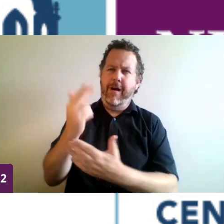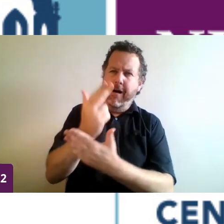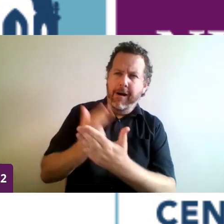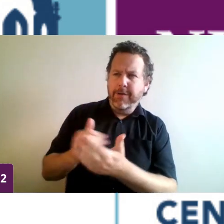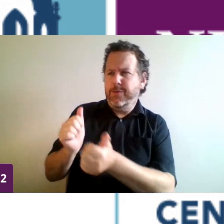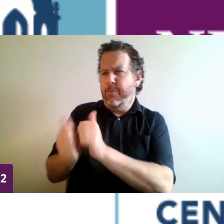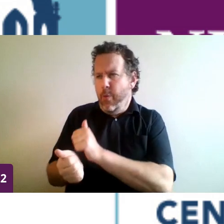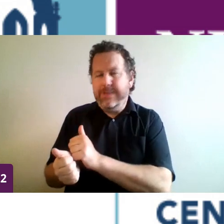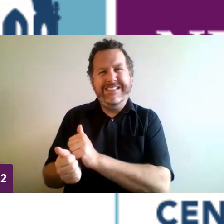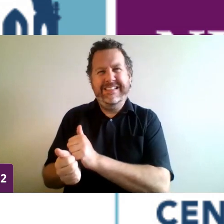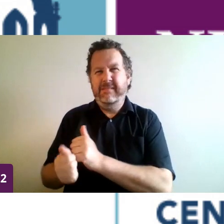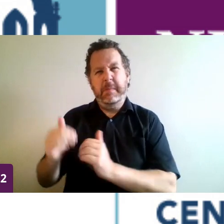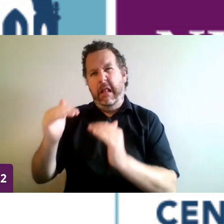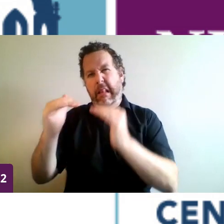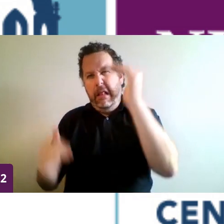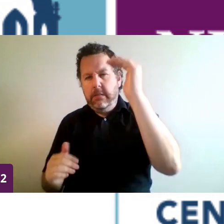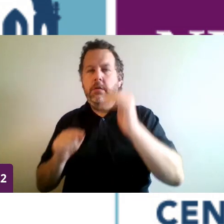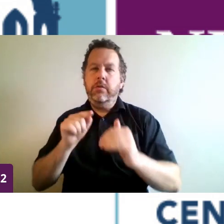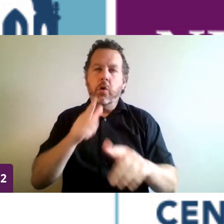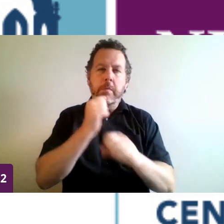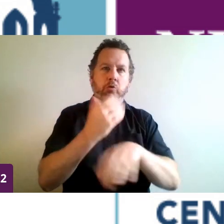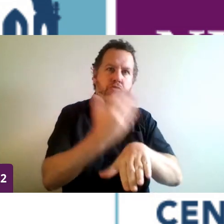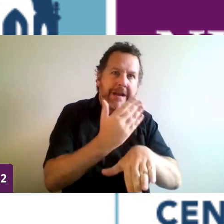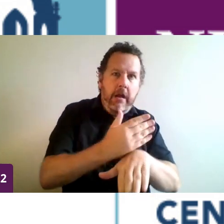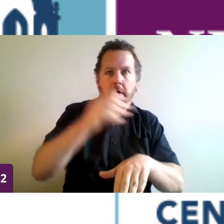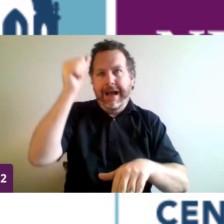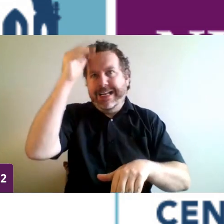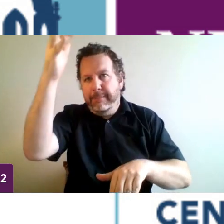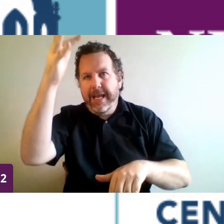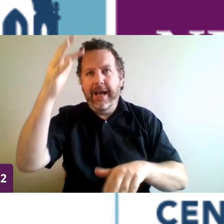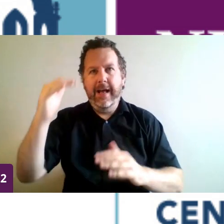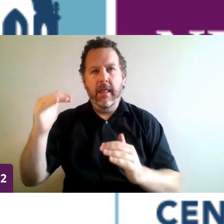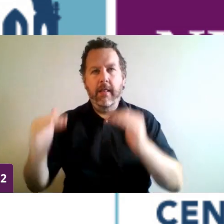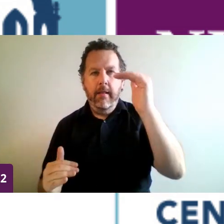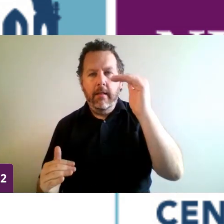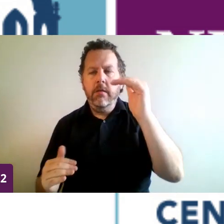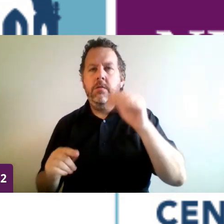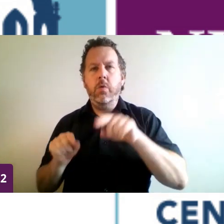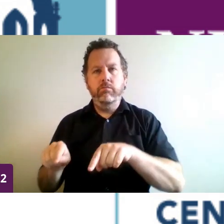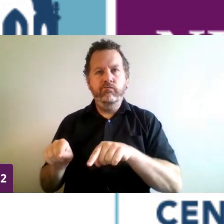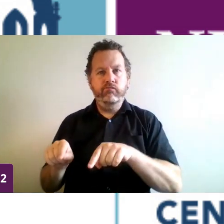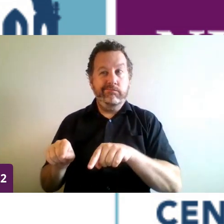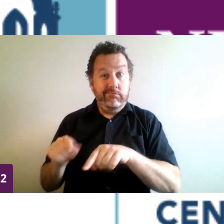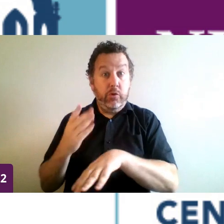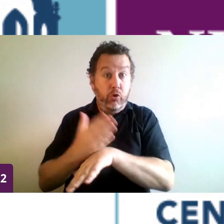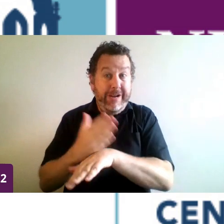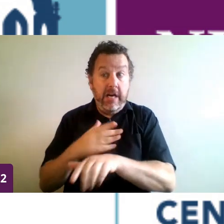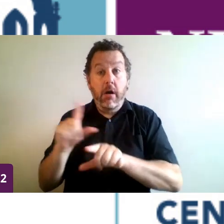and academics and that space. It is still a career option or there is an activity where you engage with